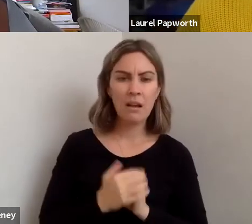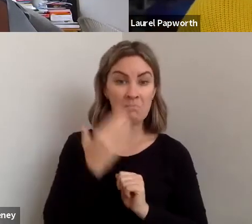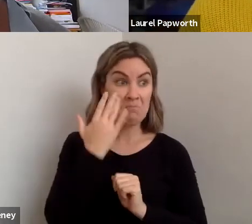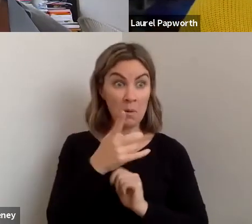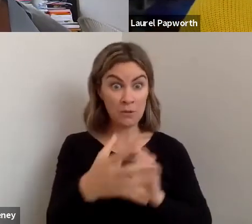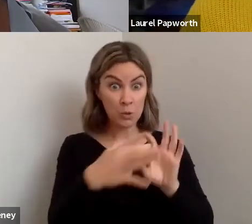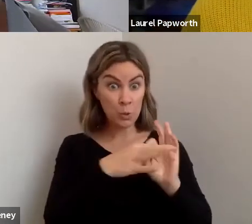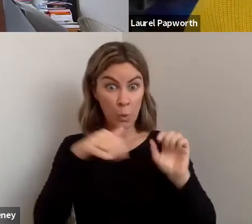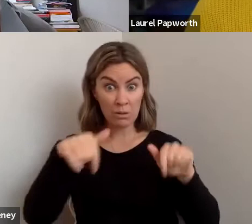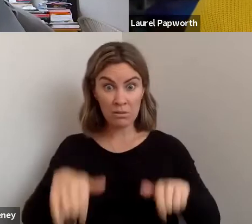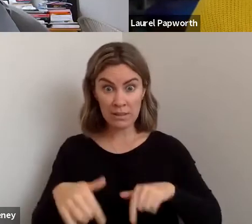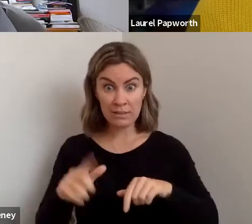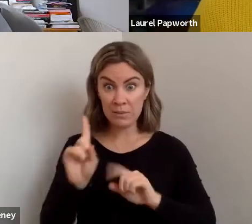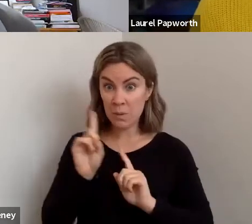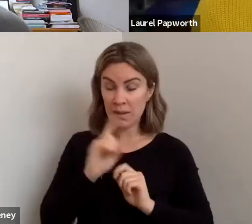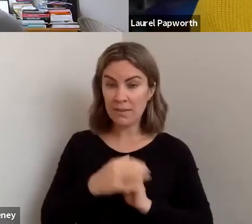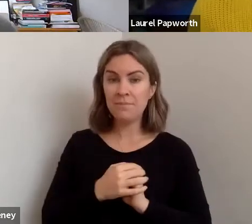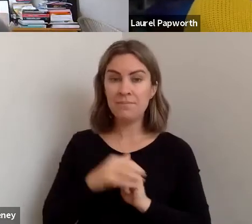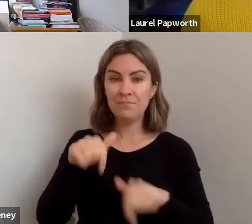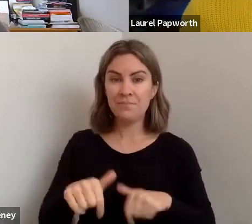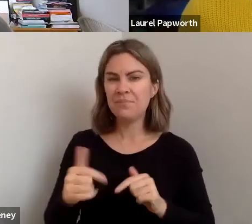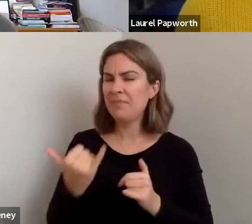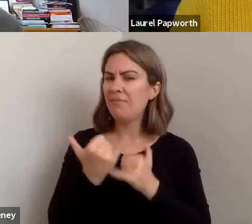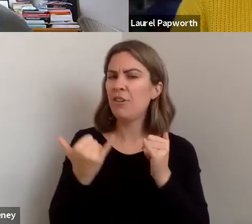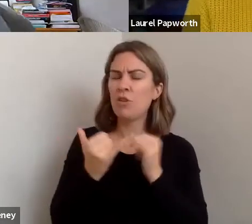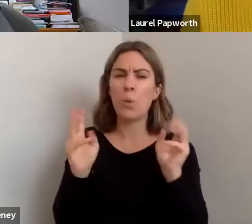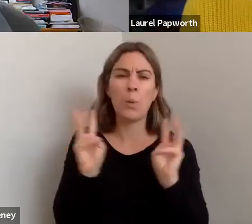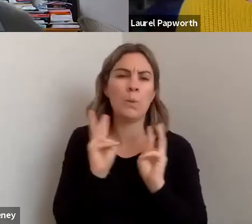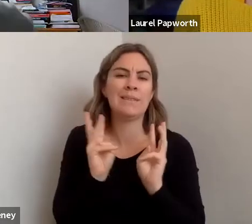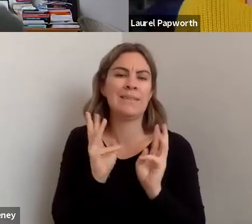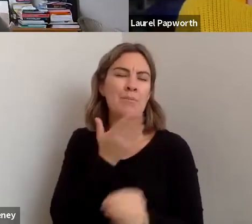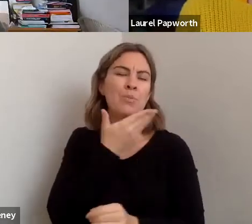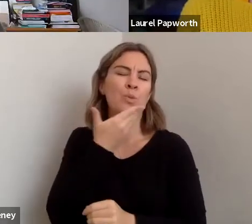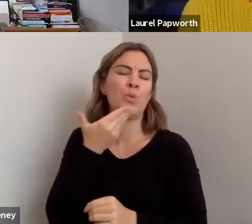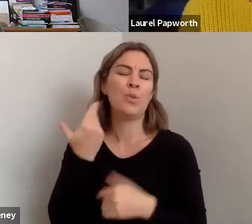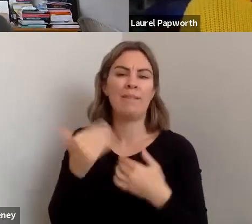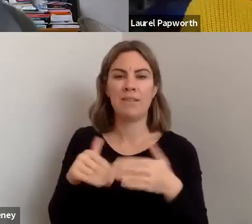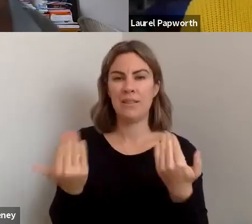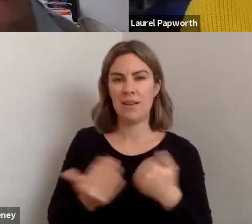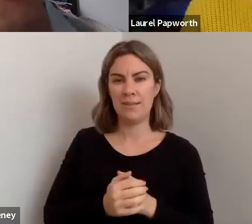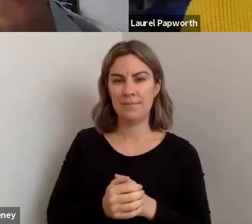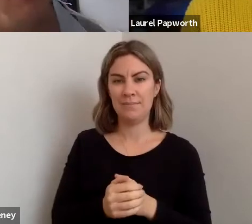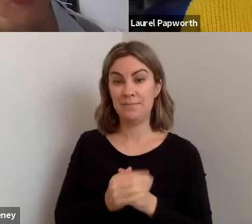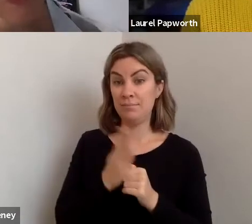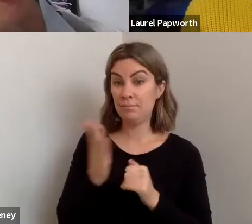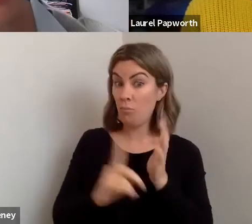it is very wintry. Maybe people could let us know where they're coming from.